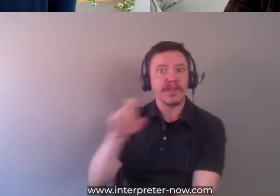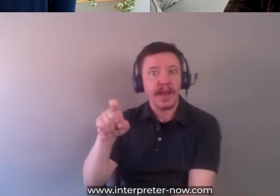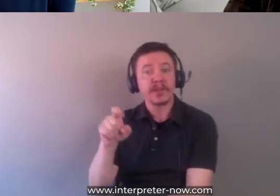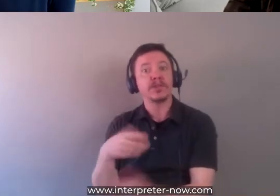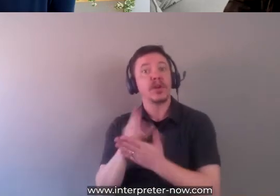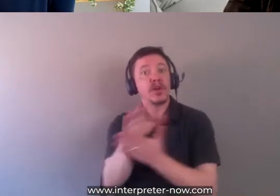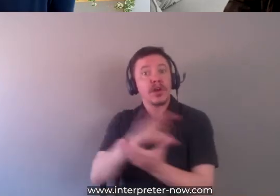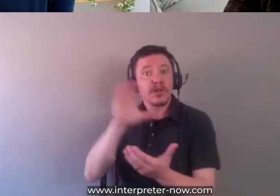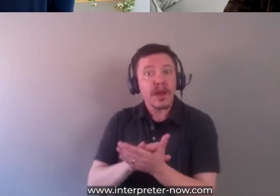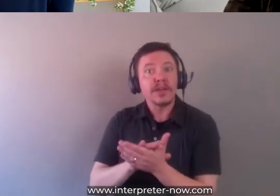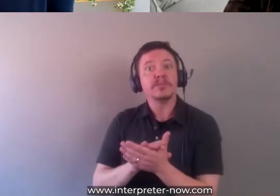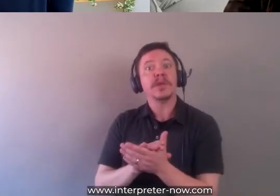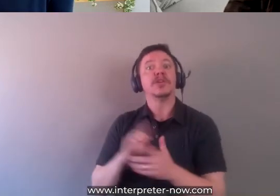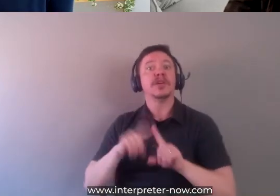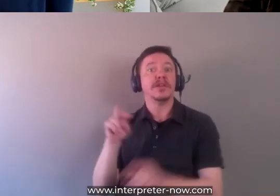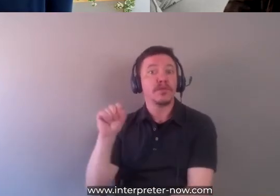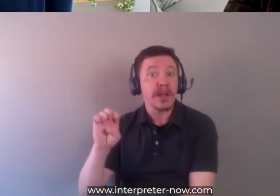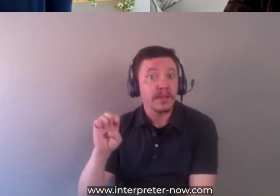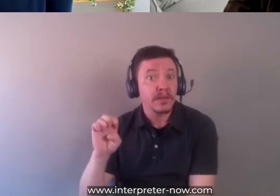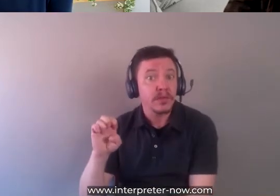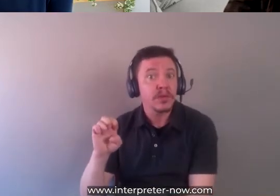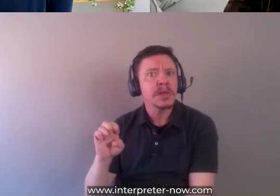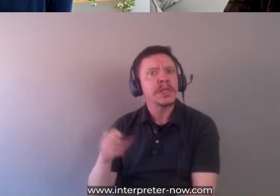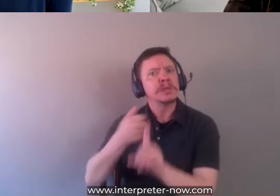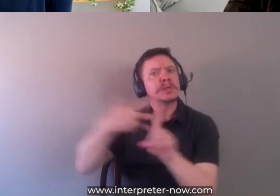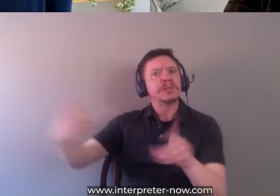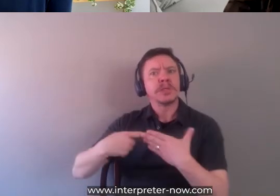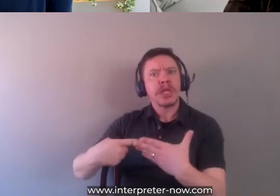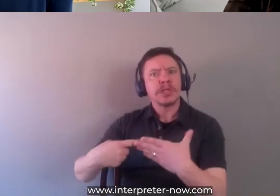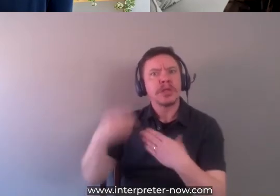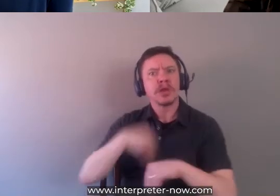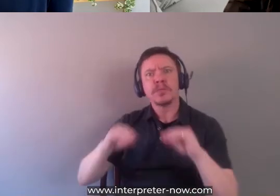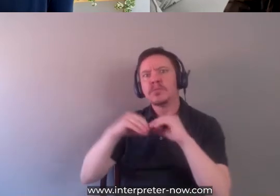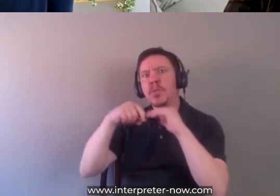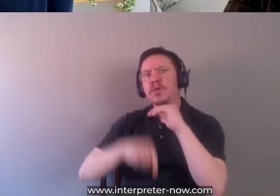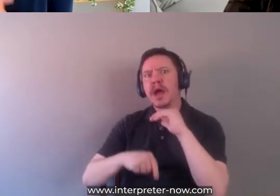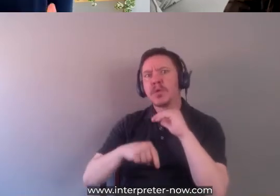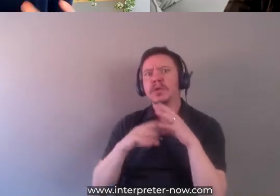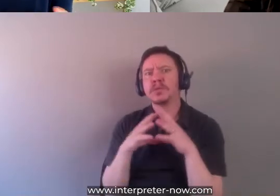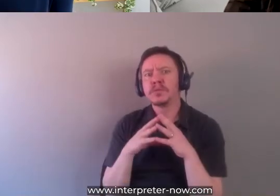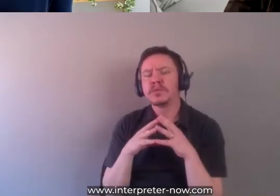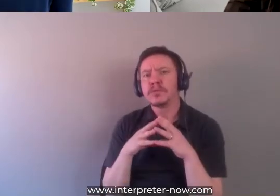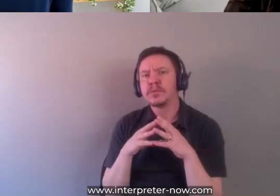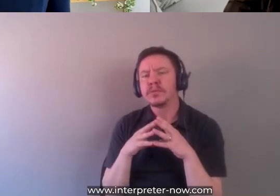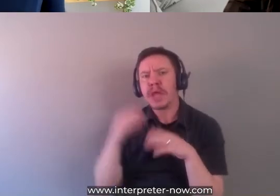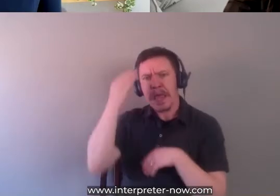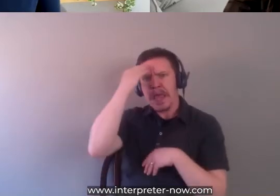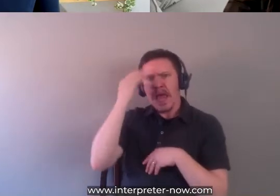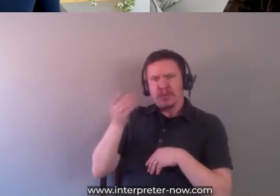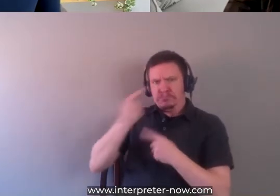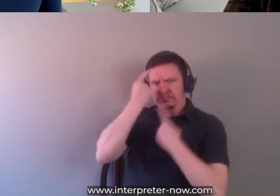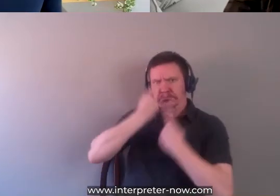many other rights. I know you've done some thinking around this. How does surveillance